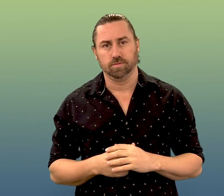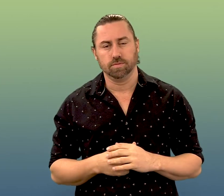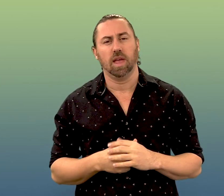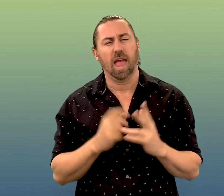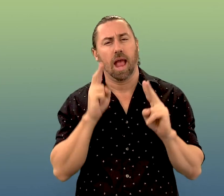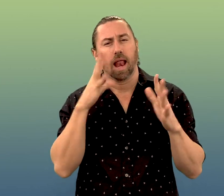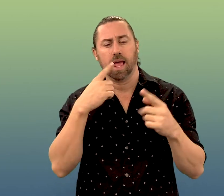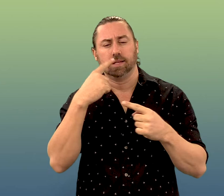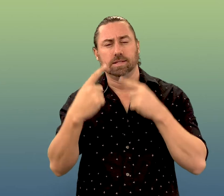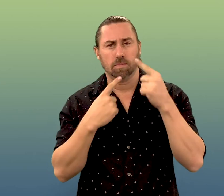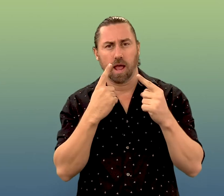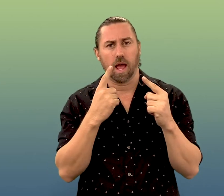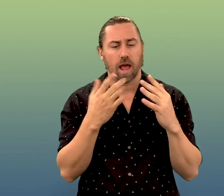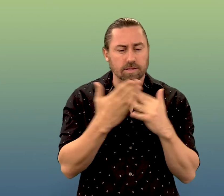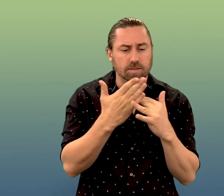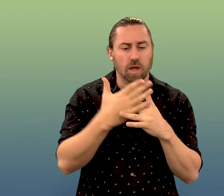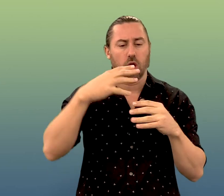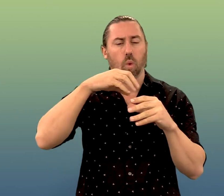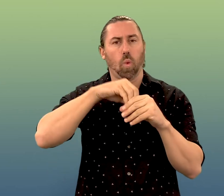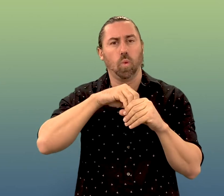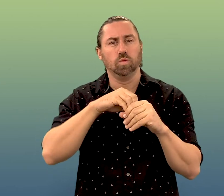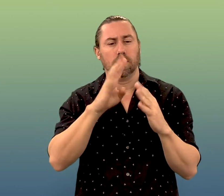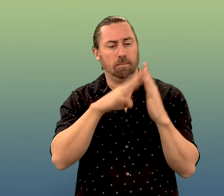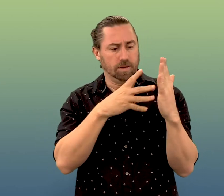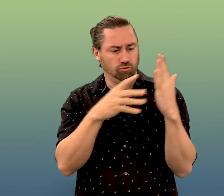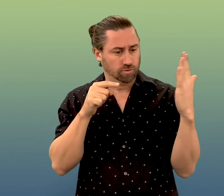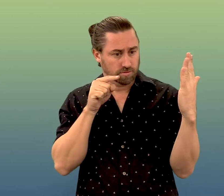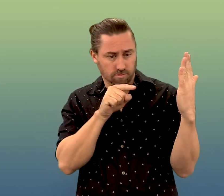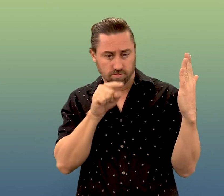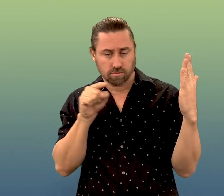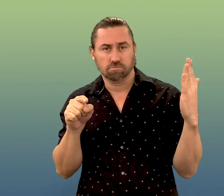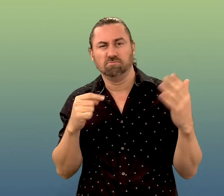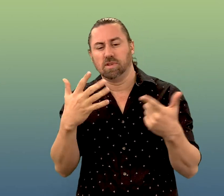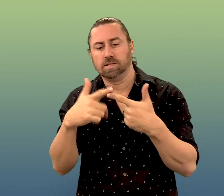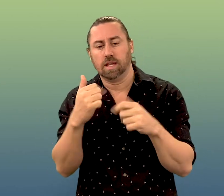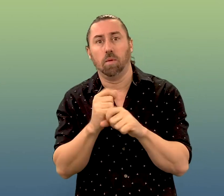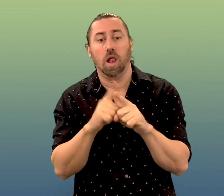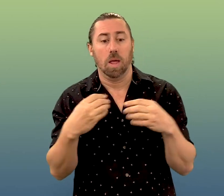Clearly define accessibility and inclusion metrics in key reporting products